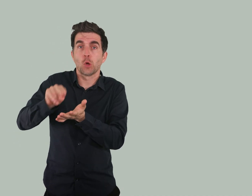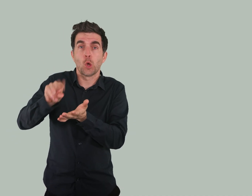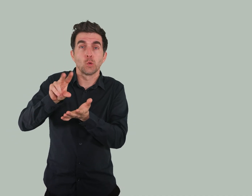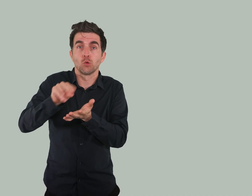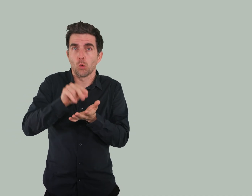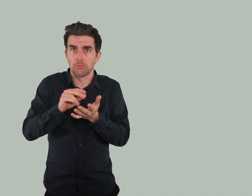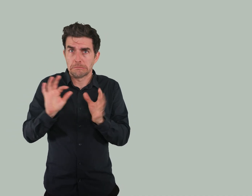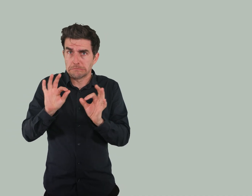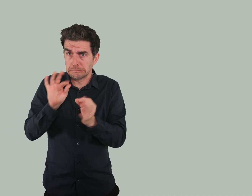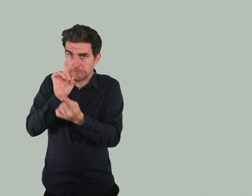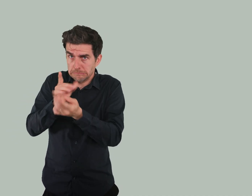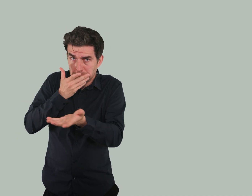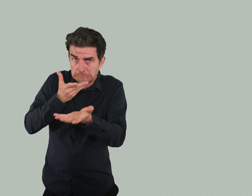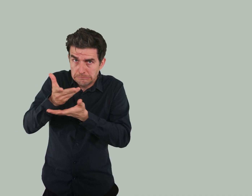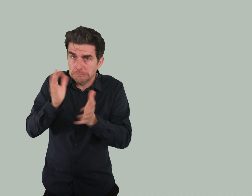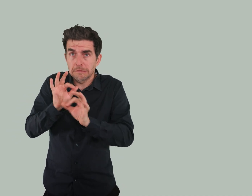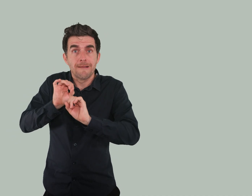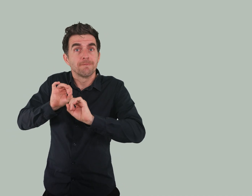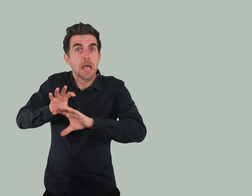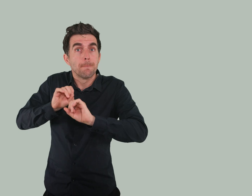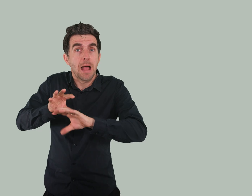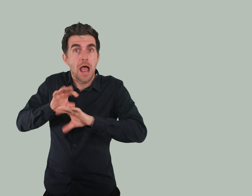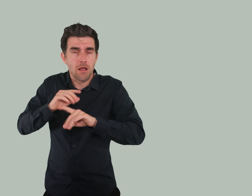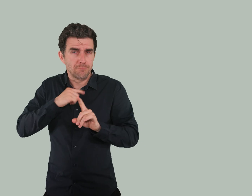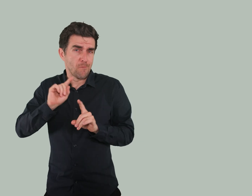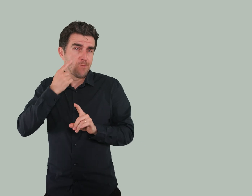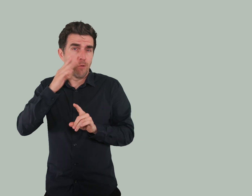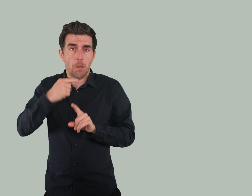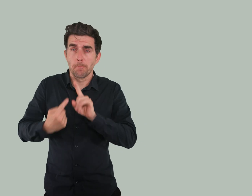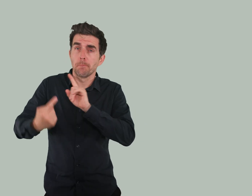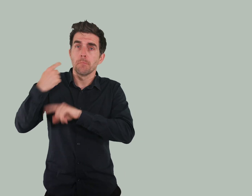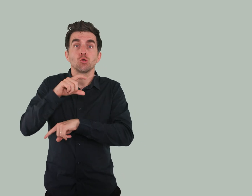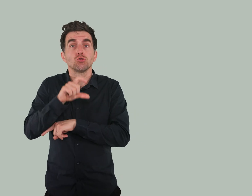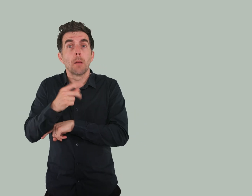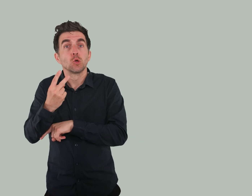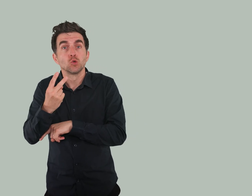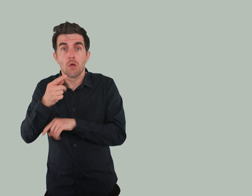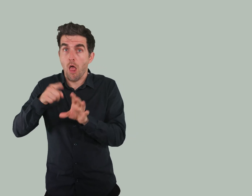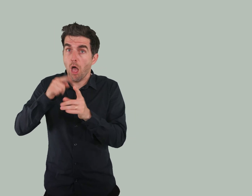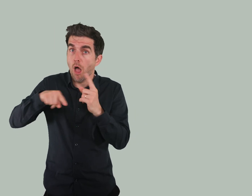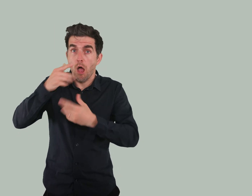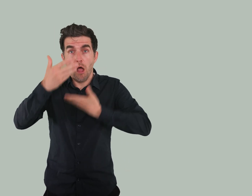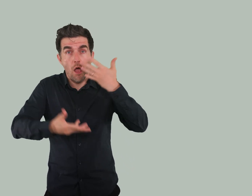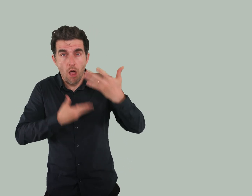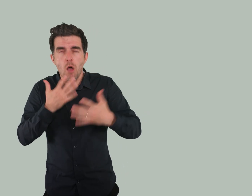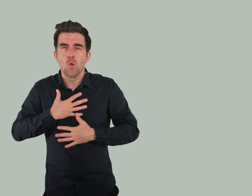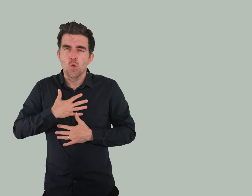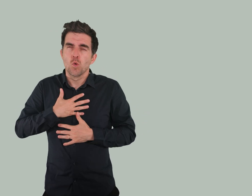often with no human contact and no feedback. As we heard described by young people in Chapter 2,